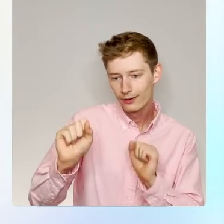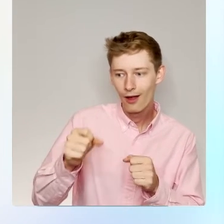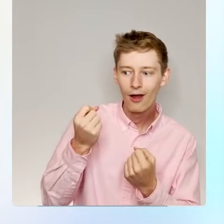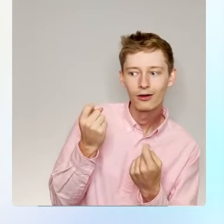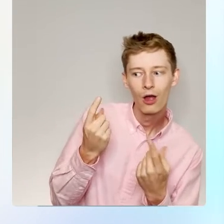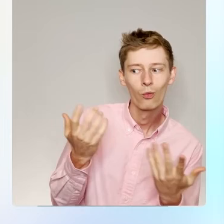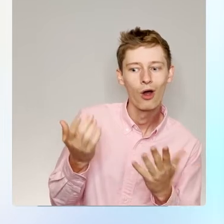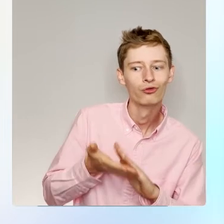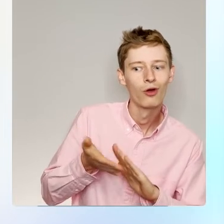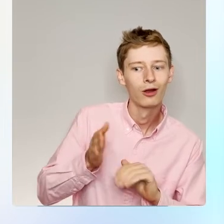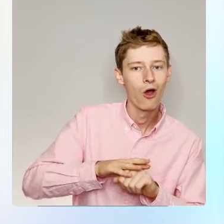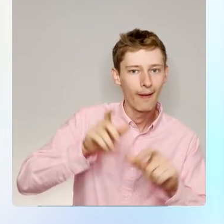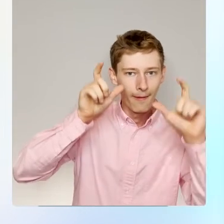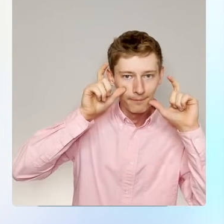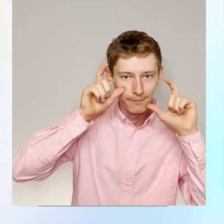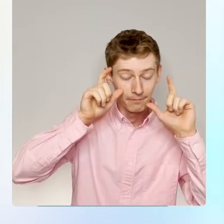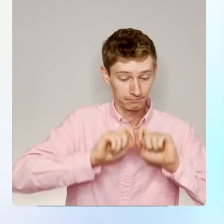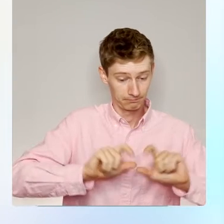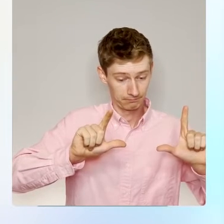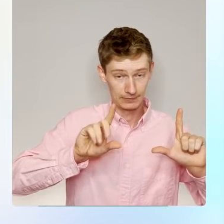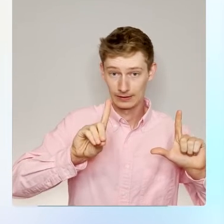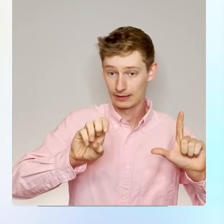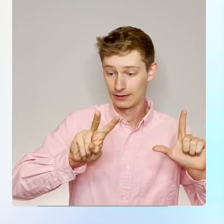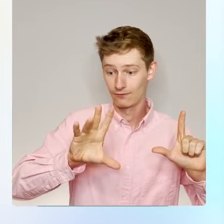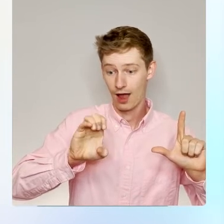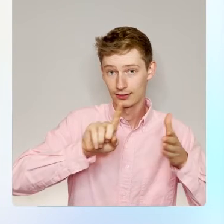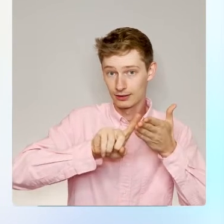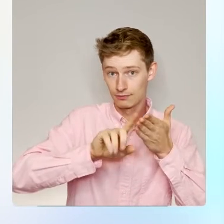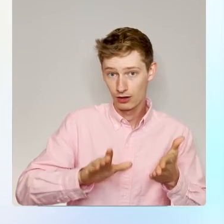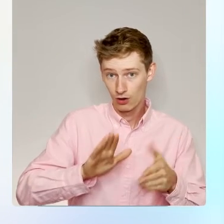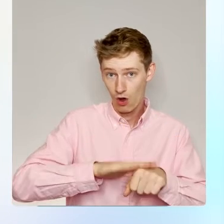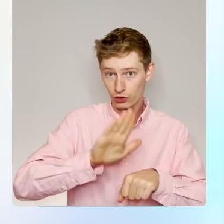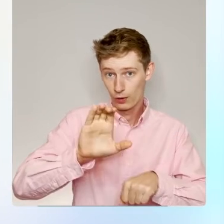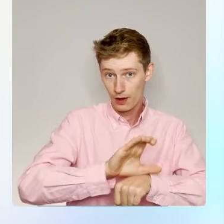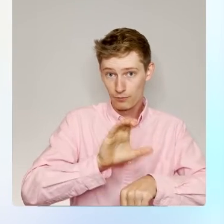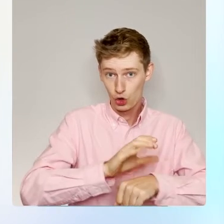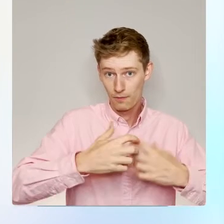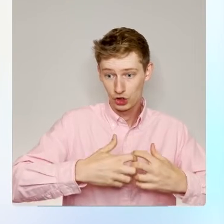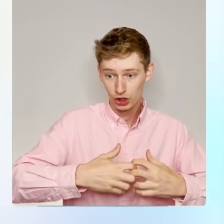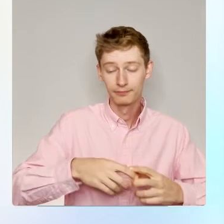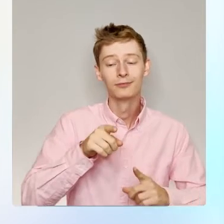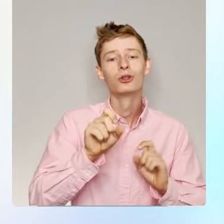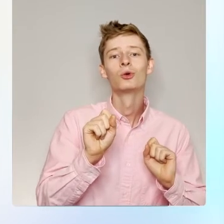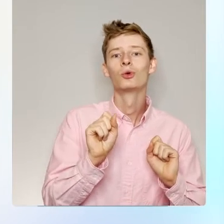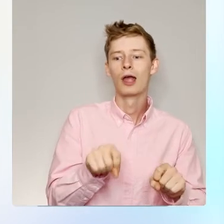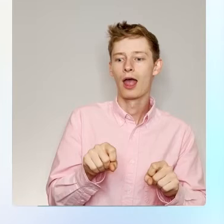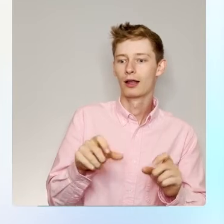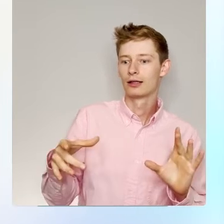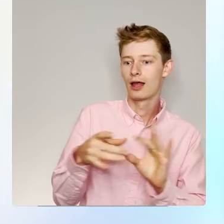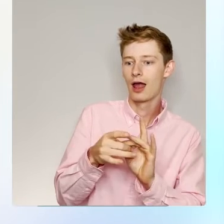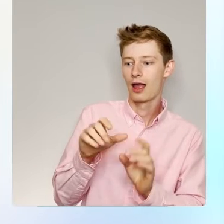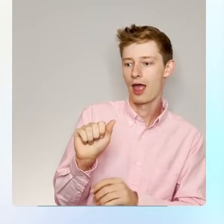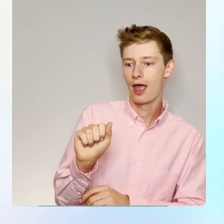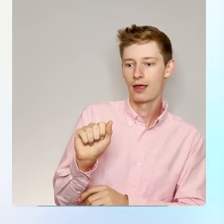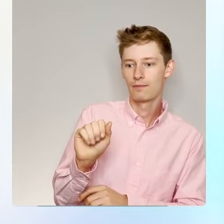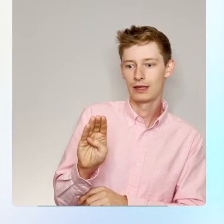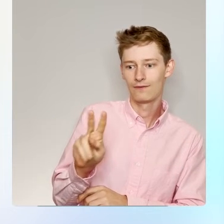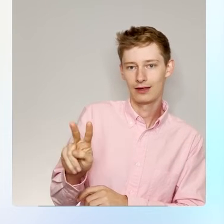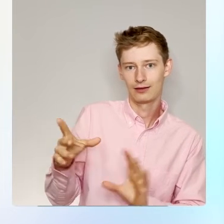The dev tools also have awesome CPU and memory profilers that let us capture and analyze data from our app to understand our resource usage and performance,